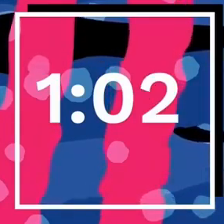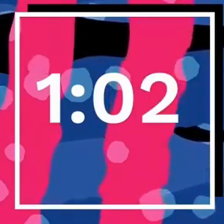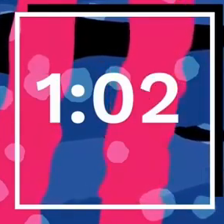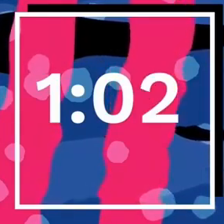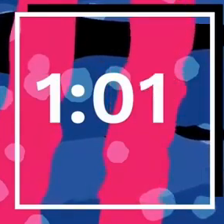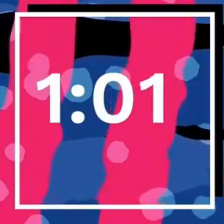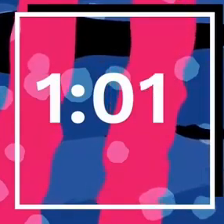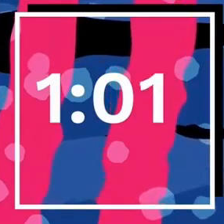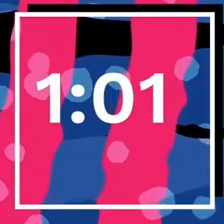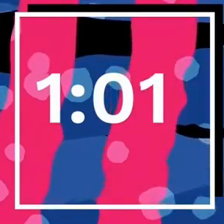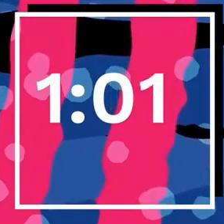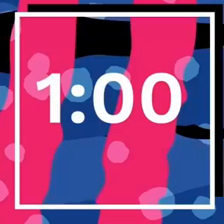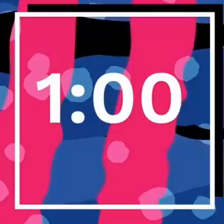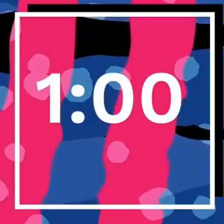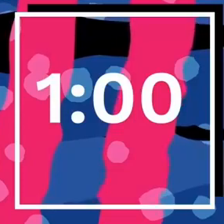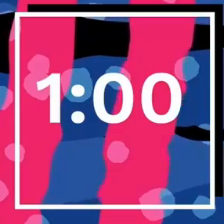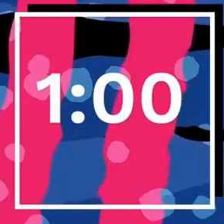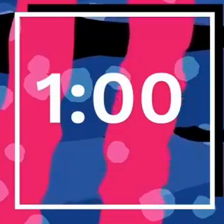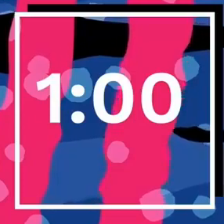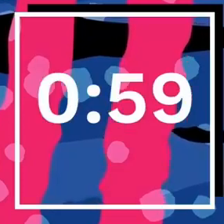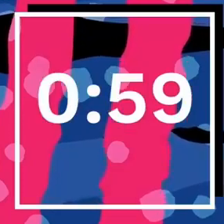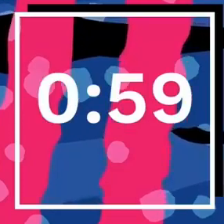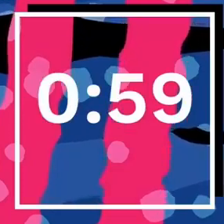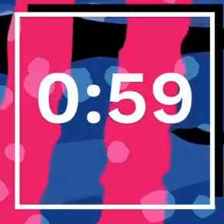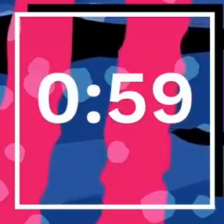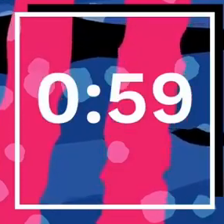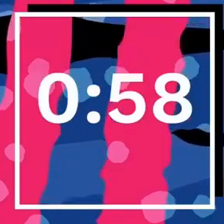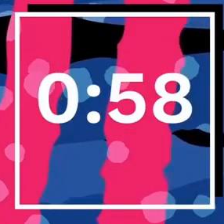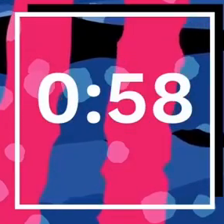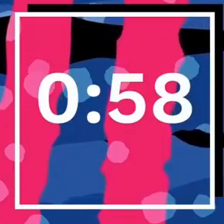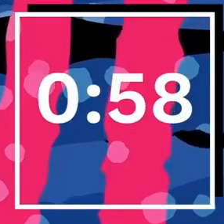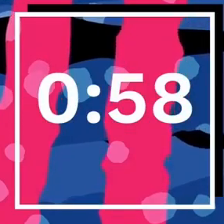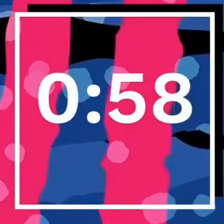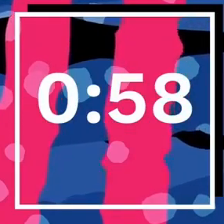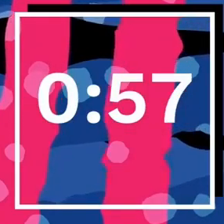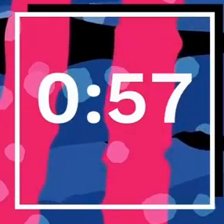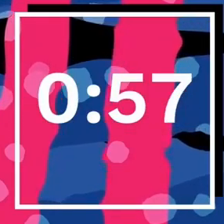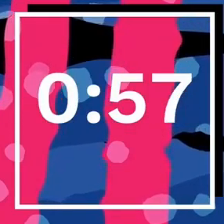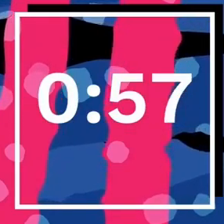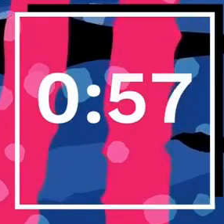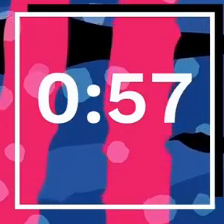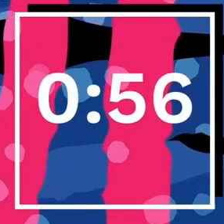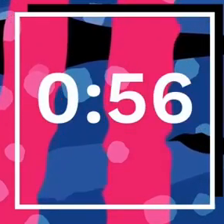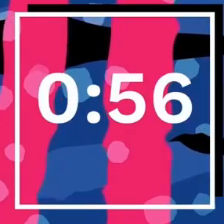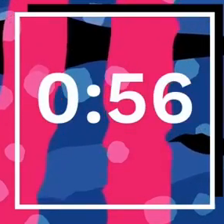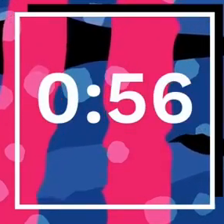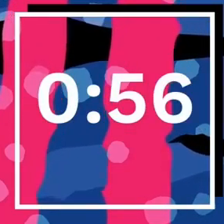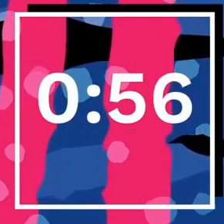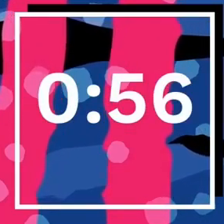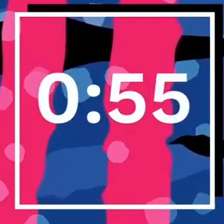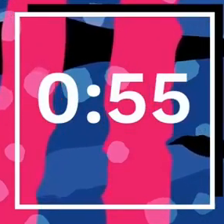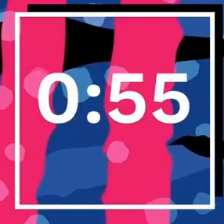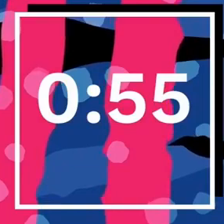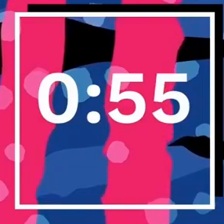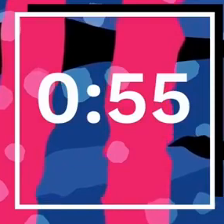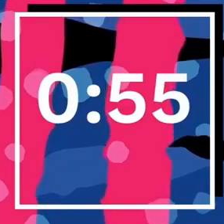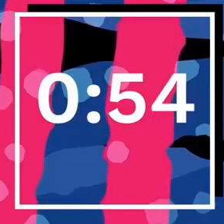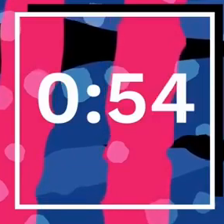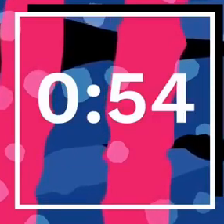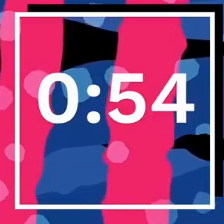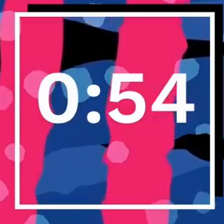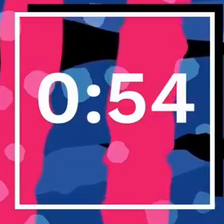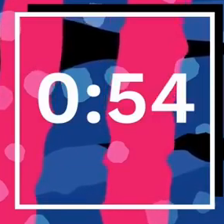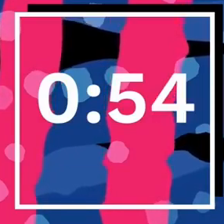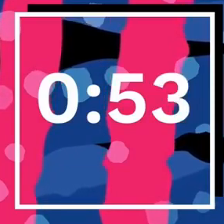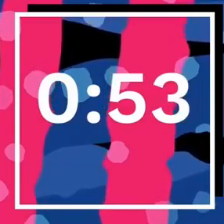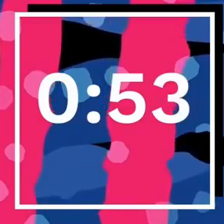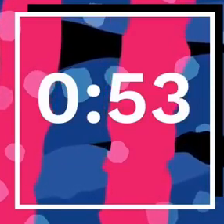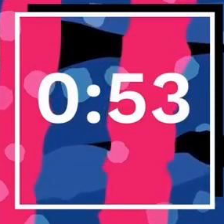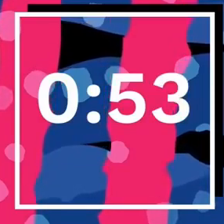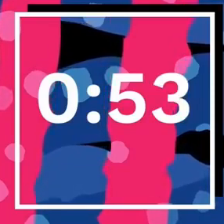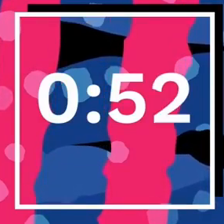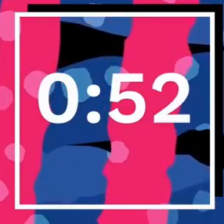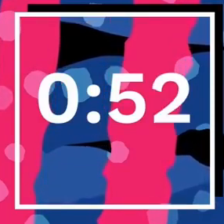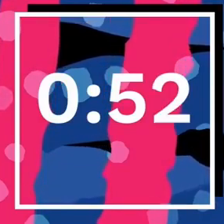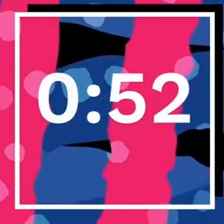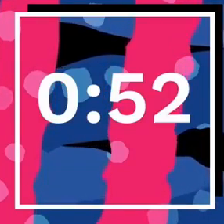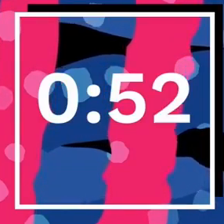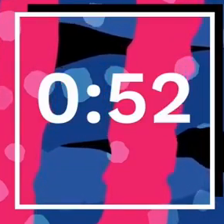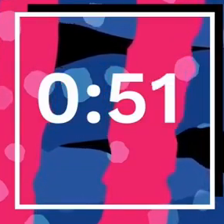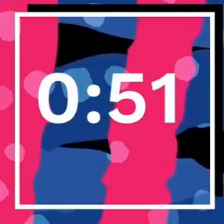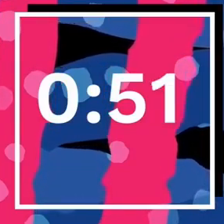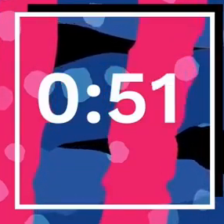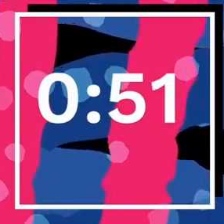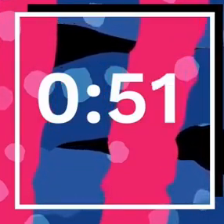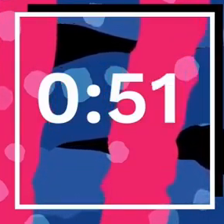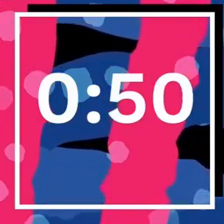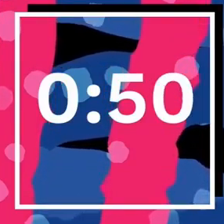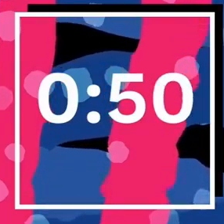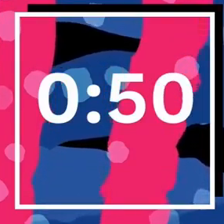IS MADE PERMANENT, THEY CAN